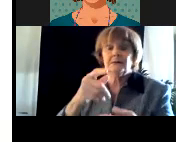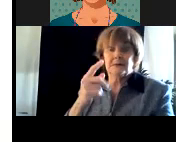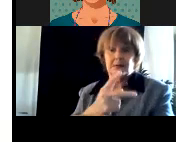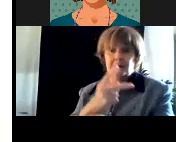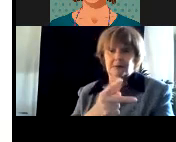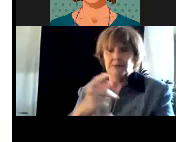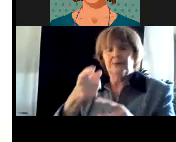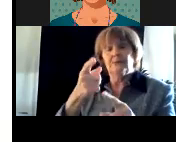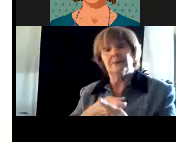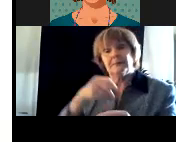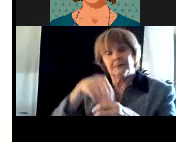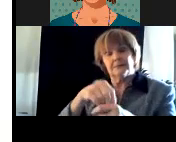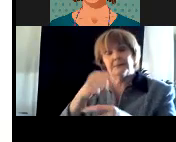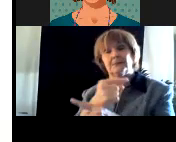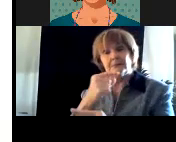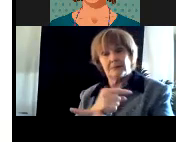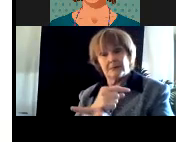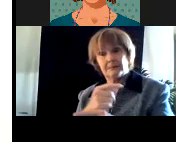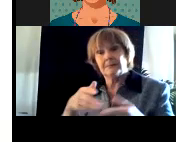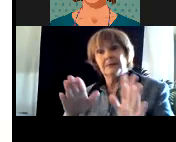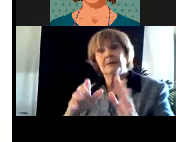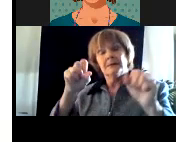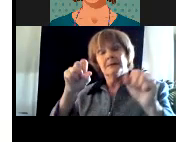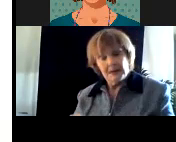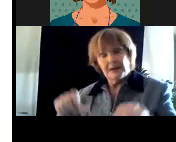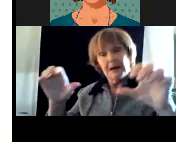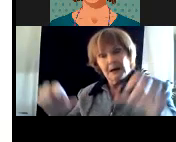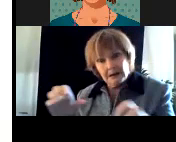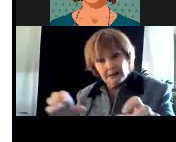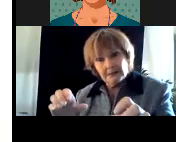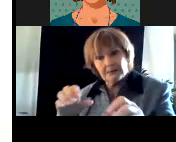to be ready and proactively engaged in a sudden onset disaster that may happen.